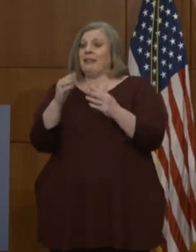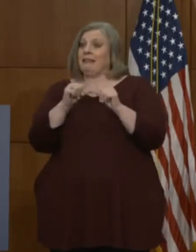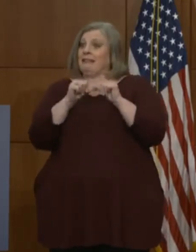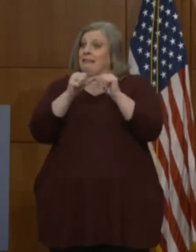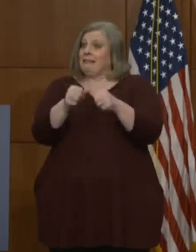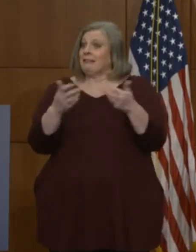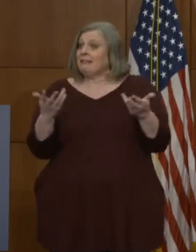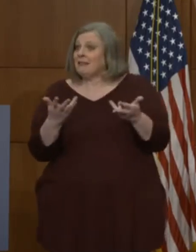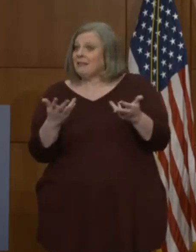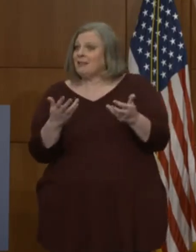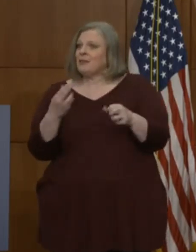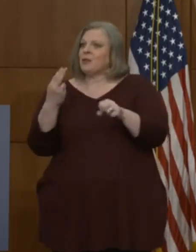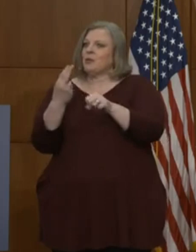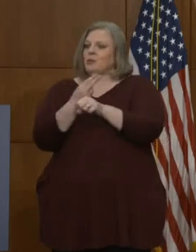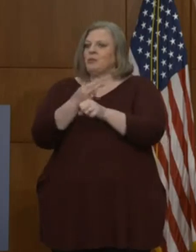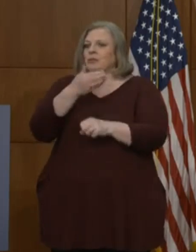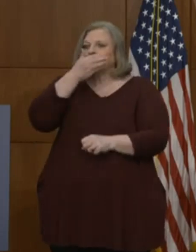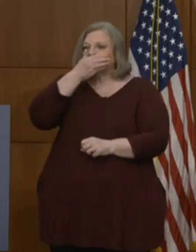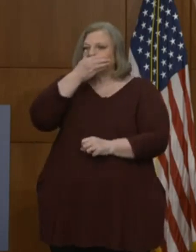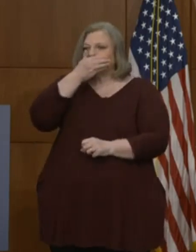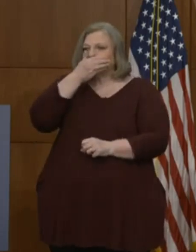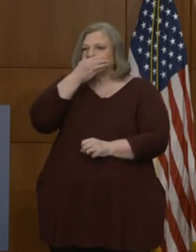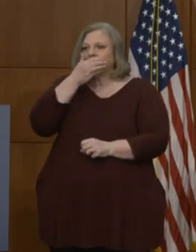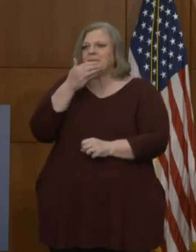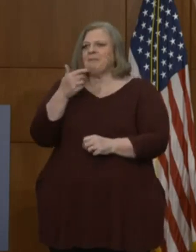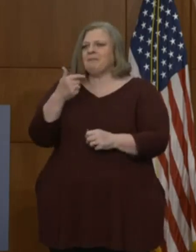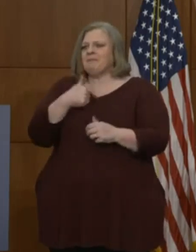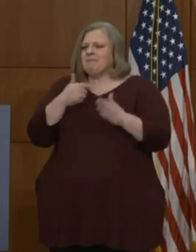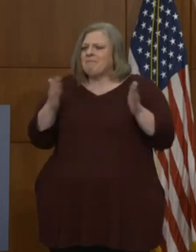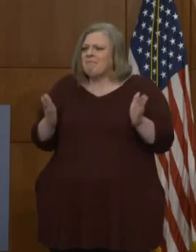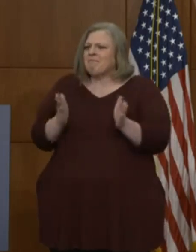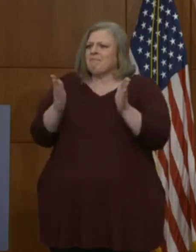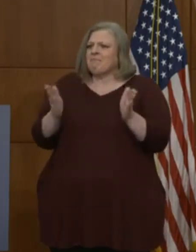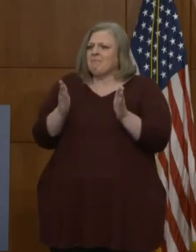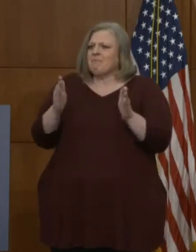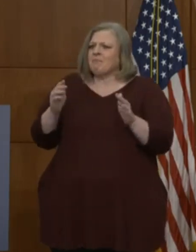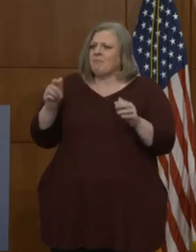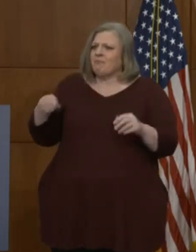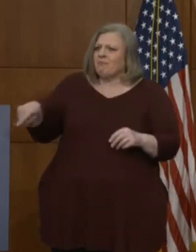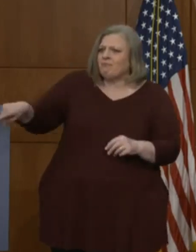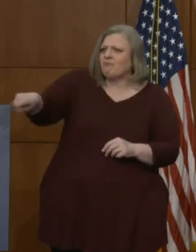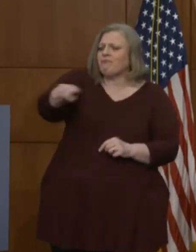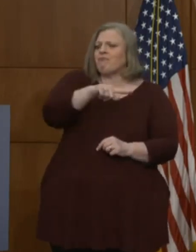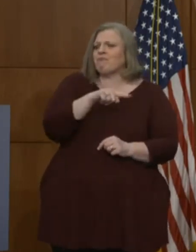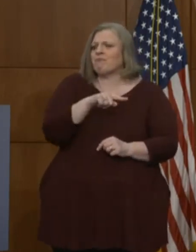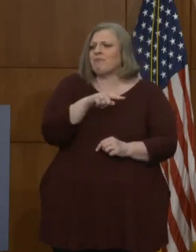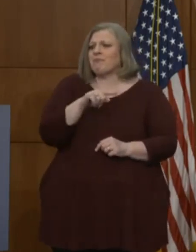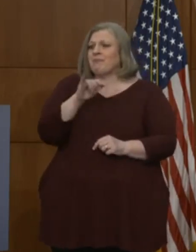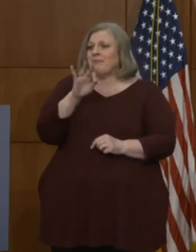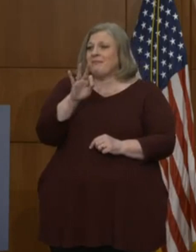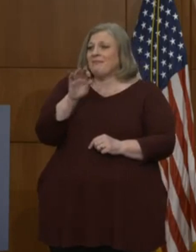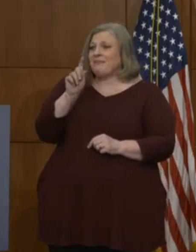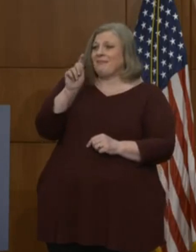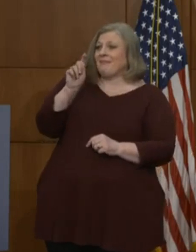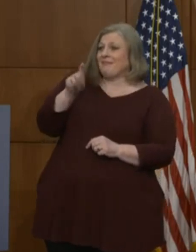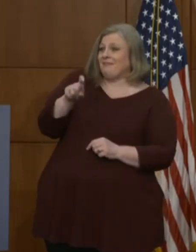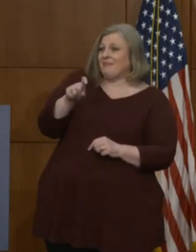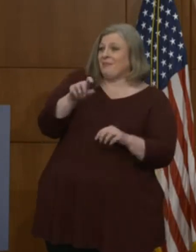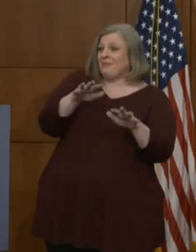THESE THINGS WILL CONTINUE. ANOTHER THING THAT WILL ANOTHER THING THAT WILL CONTINUE THIS IS THE WEARING OF CONTINUE THIS IS THE WEARING OF FACIAL PROTECTION SO I WOULD FACIAL PROTECTION SO I WOULD REALLY ENCOURAGE ALL OF YOU-